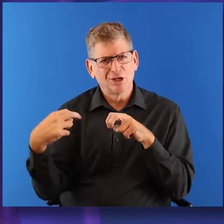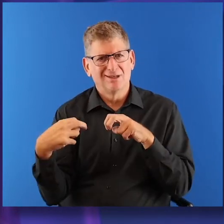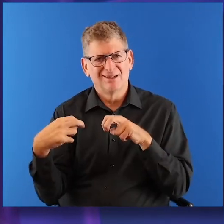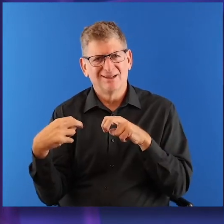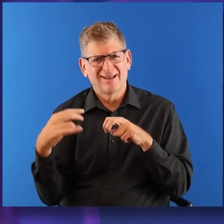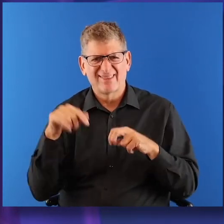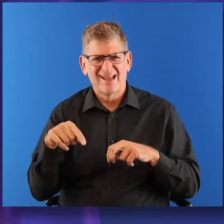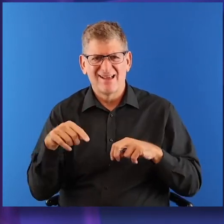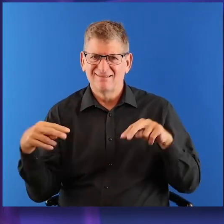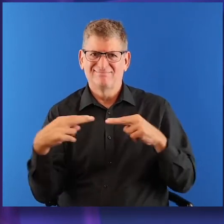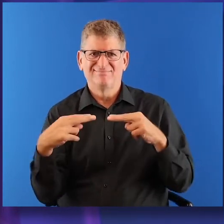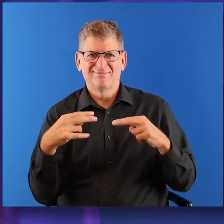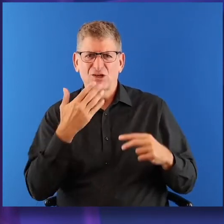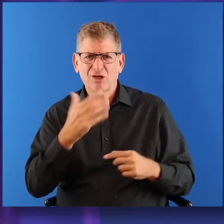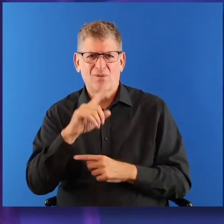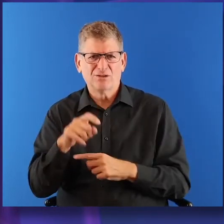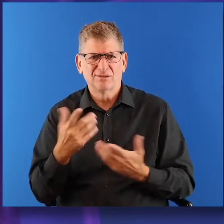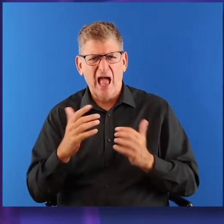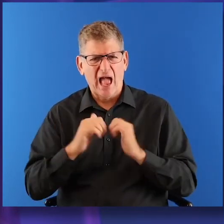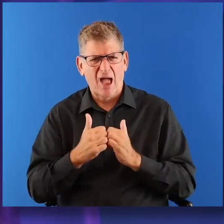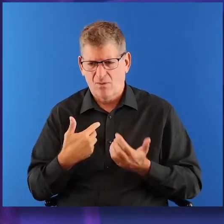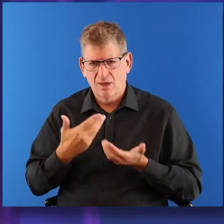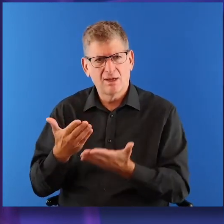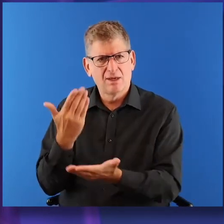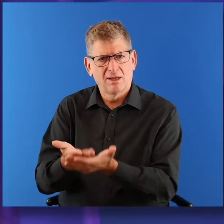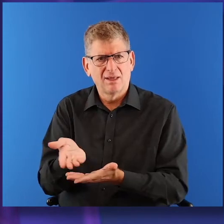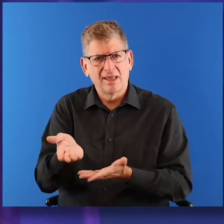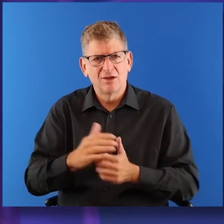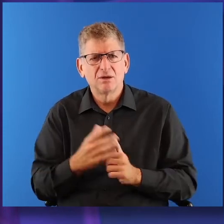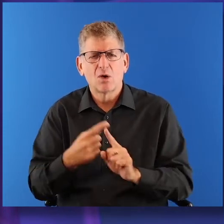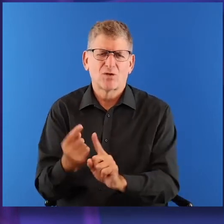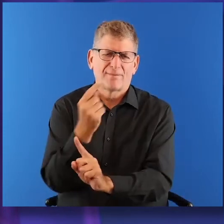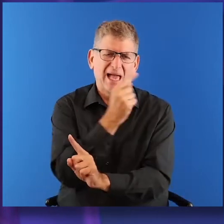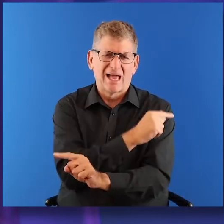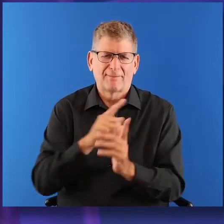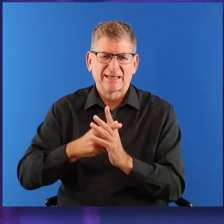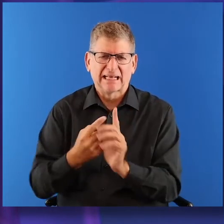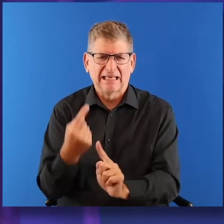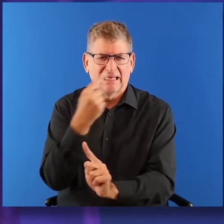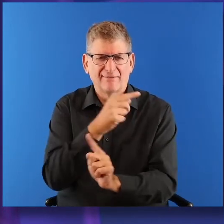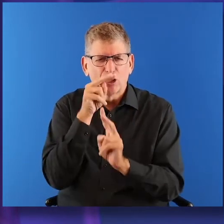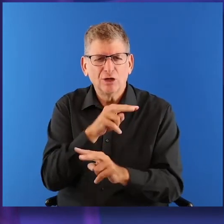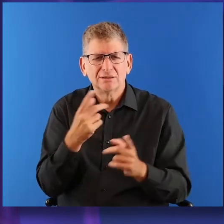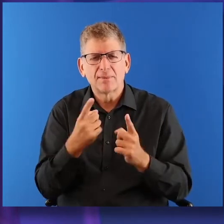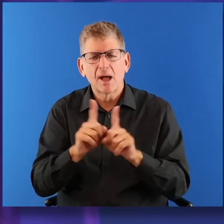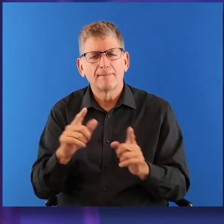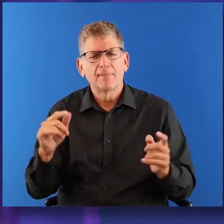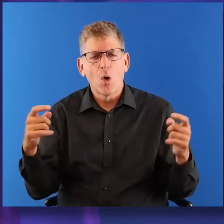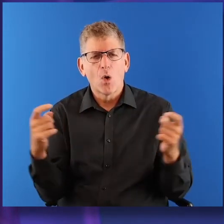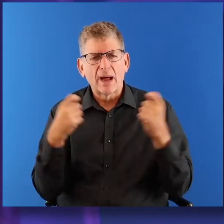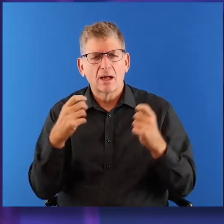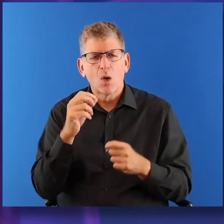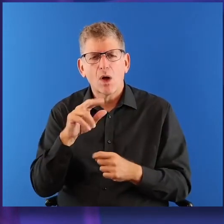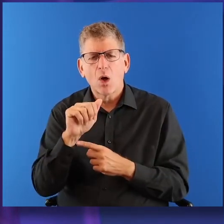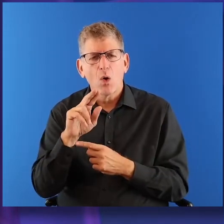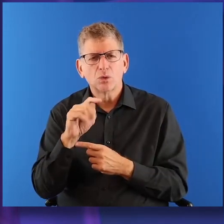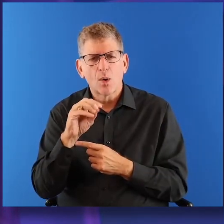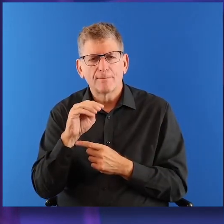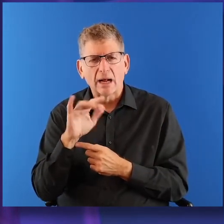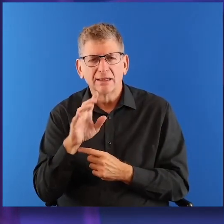If we go back to the beginning of the journey and we just look at something like automated or automatic speech recognition or ASR,